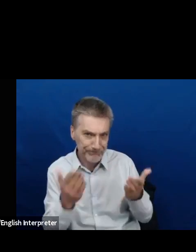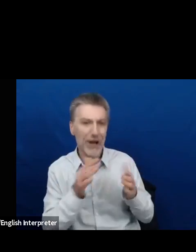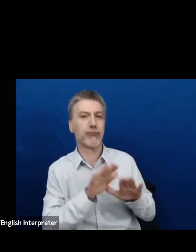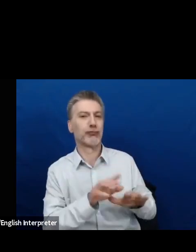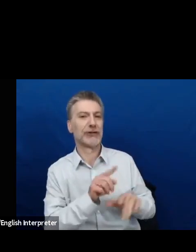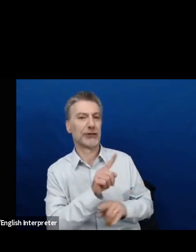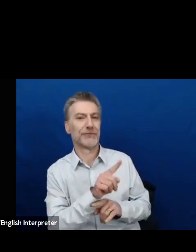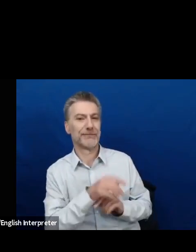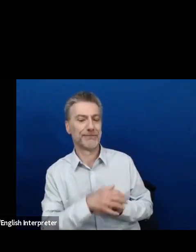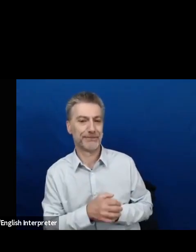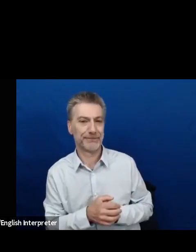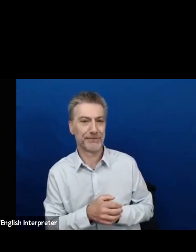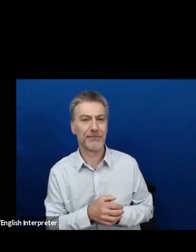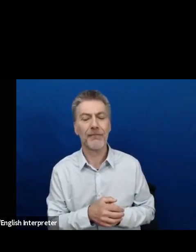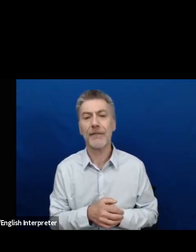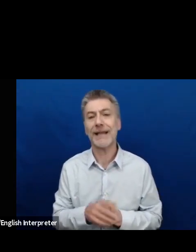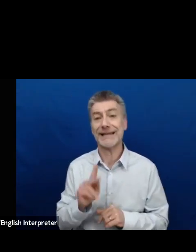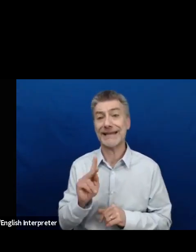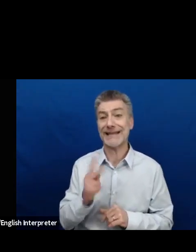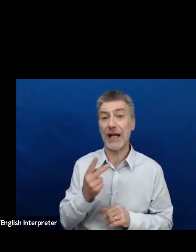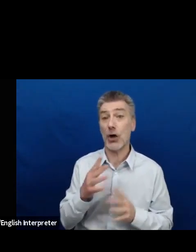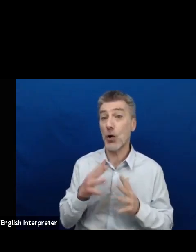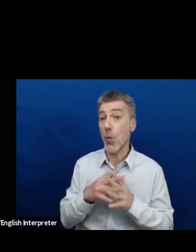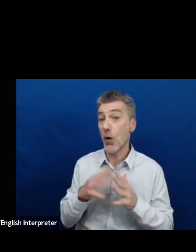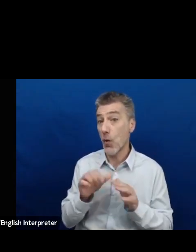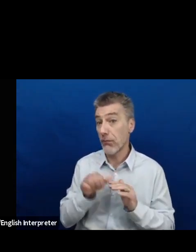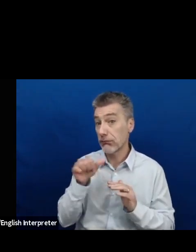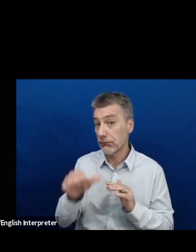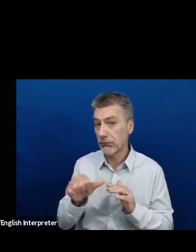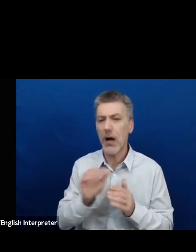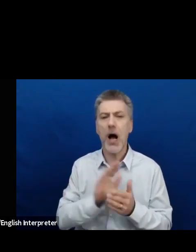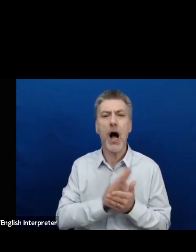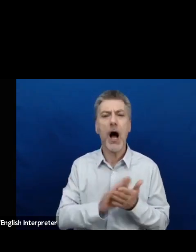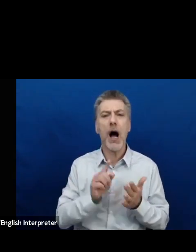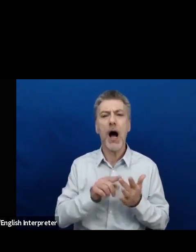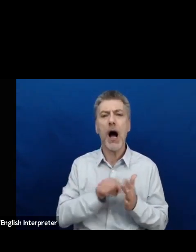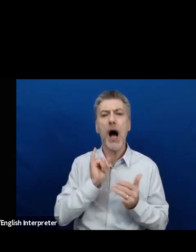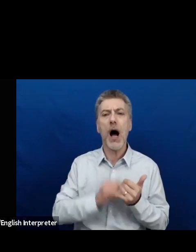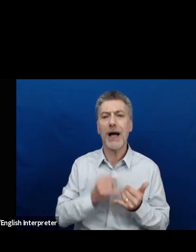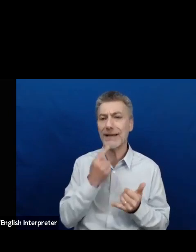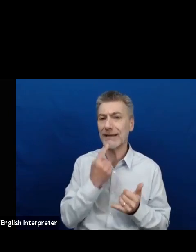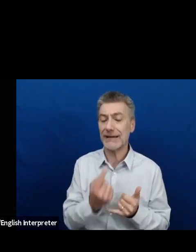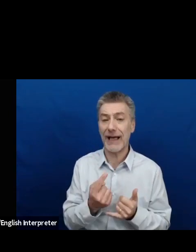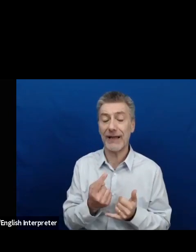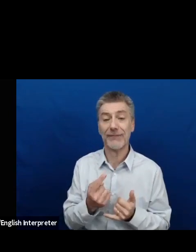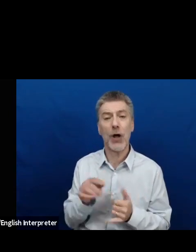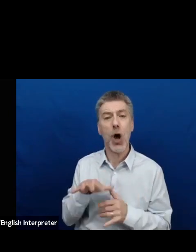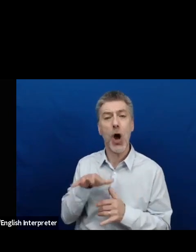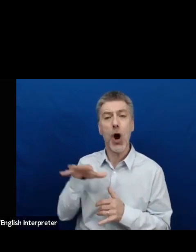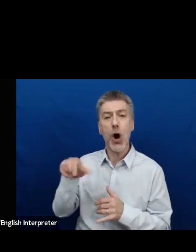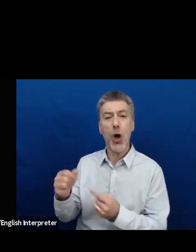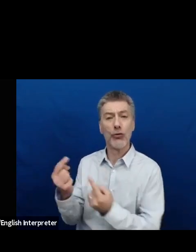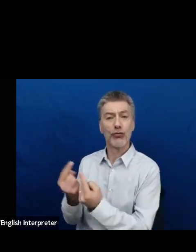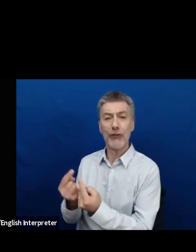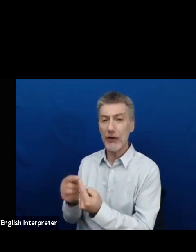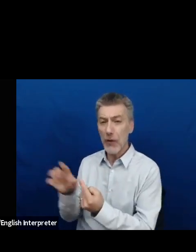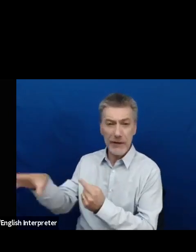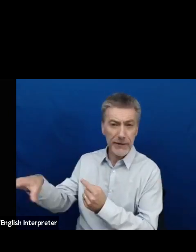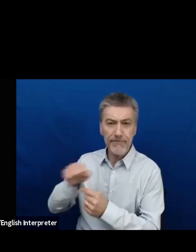is true of empires more generally. While not all of Britain's colonies were taxed in the same way the